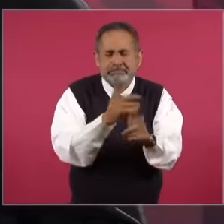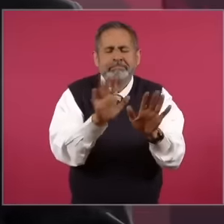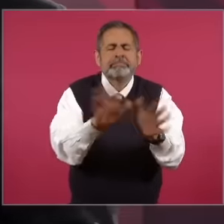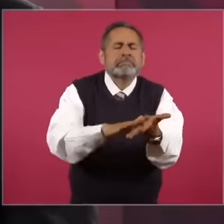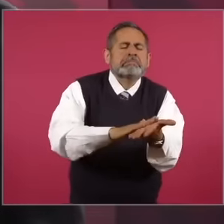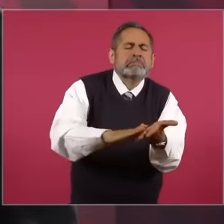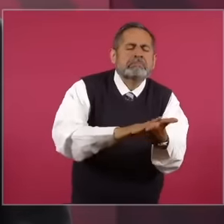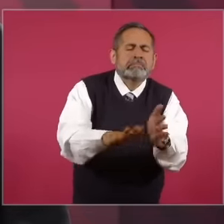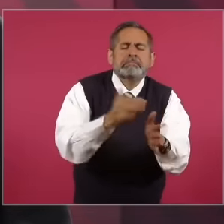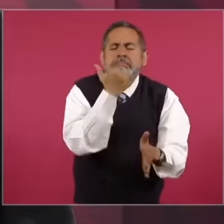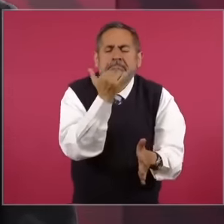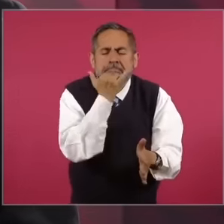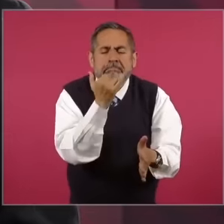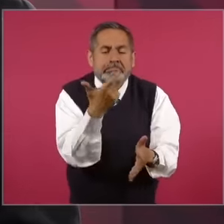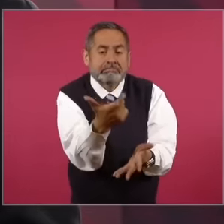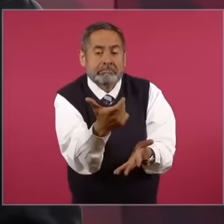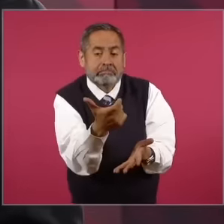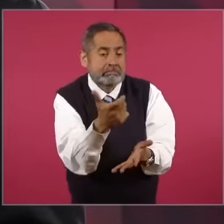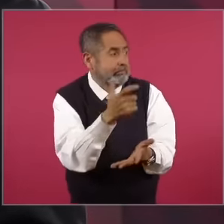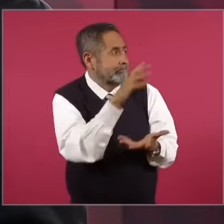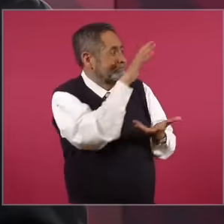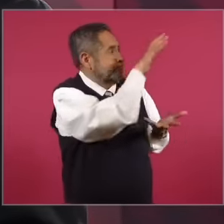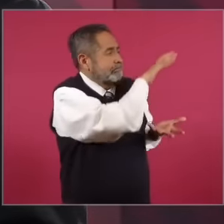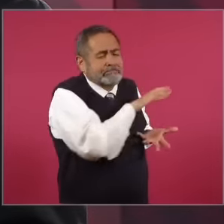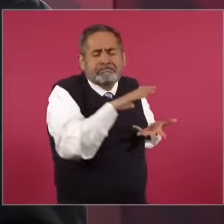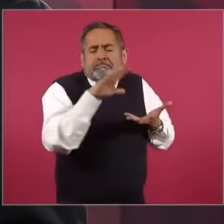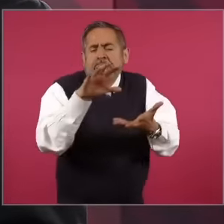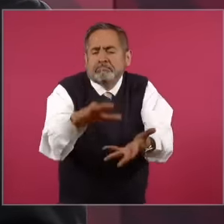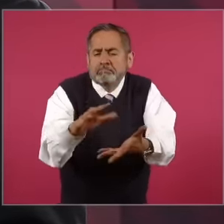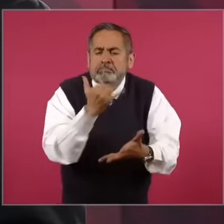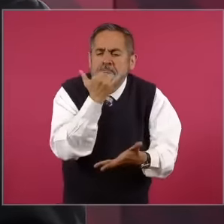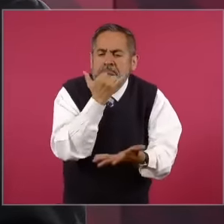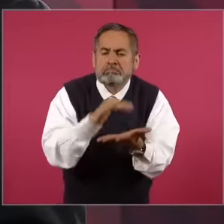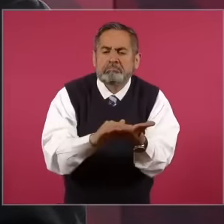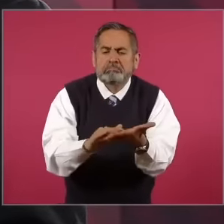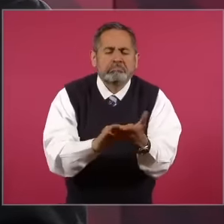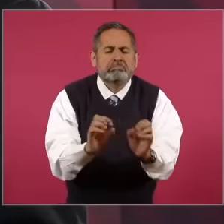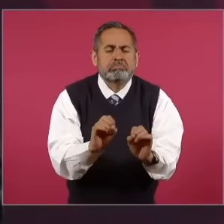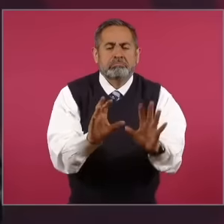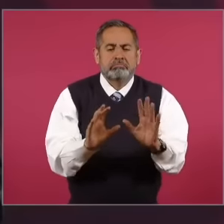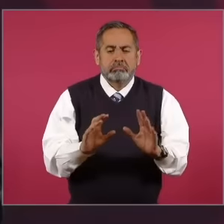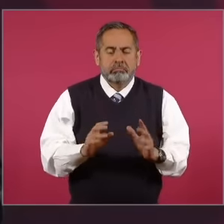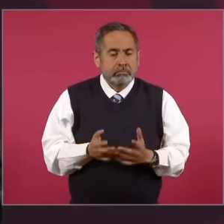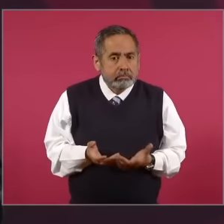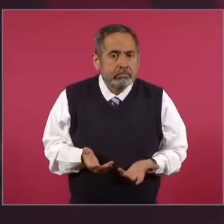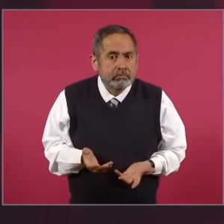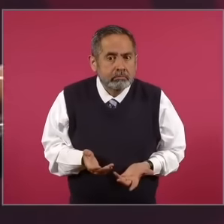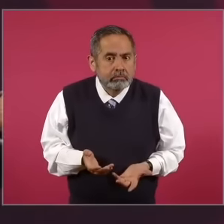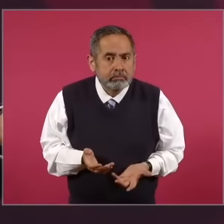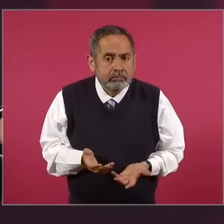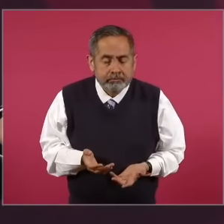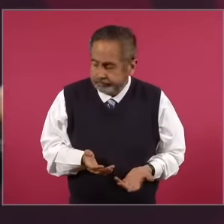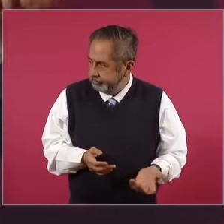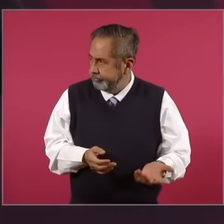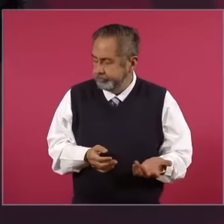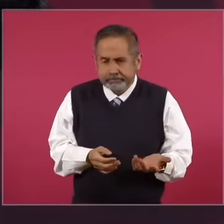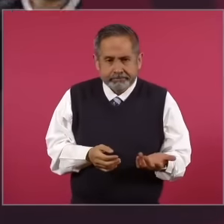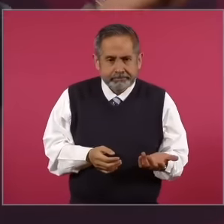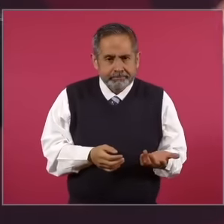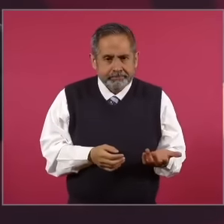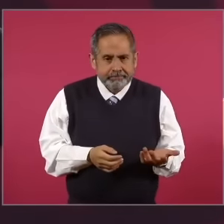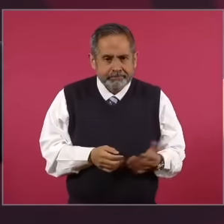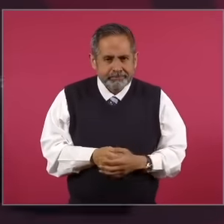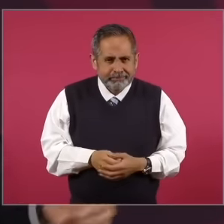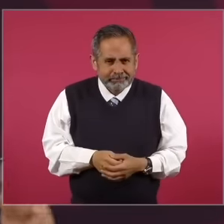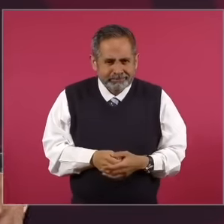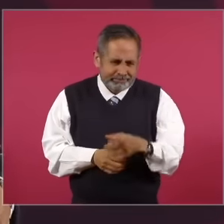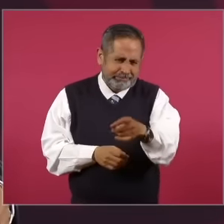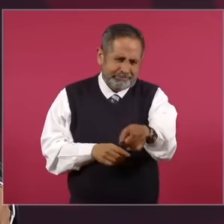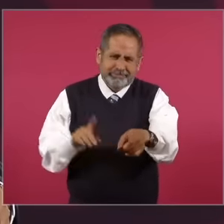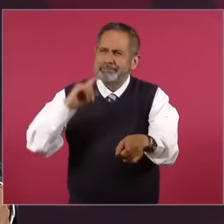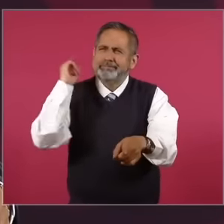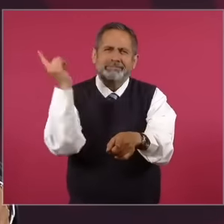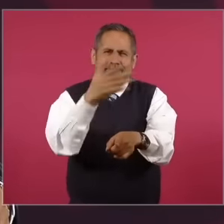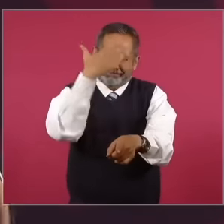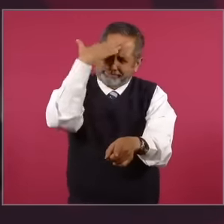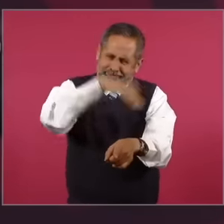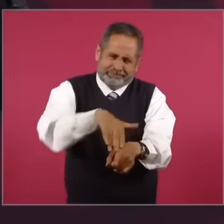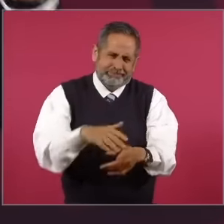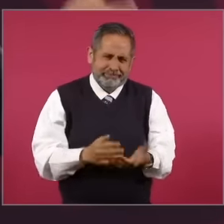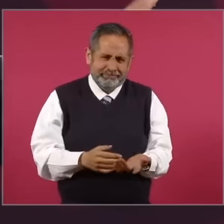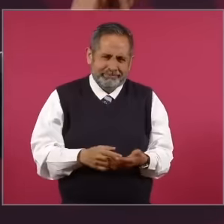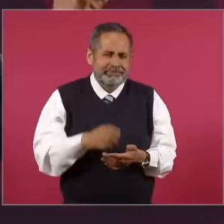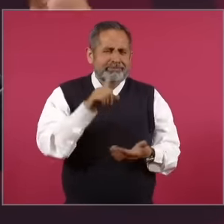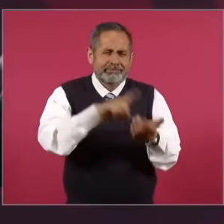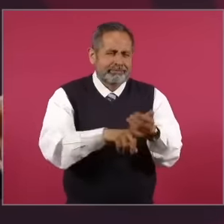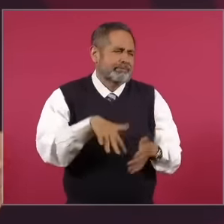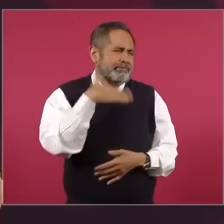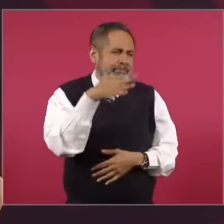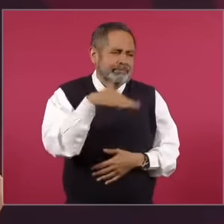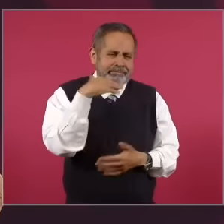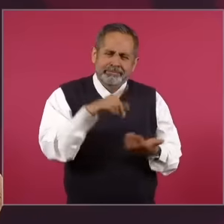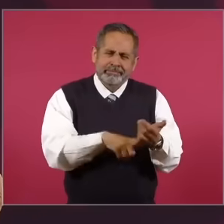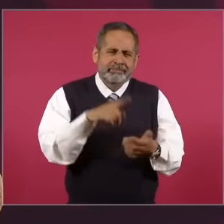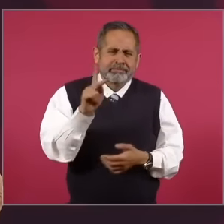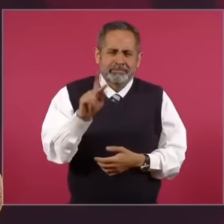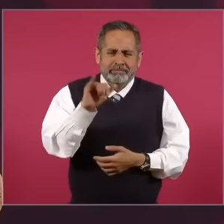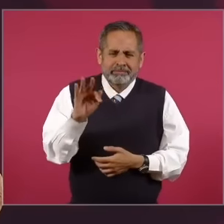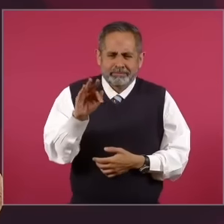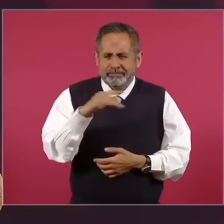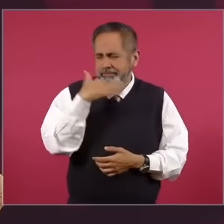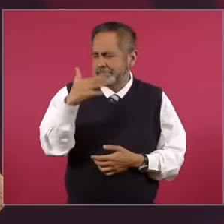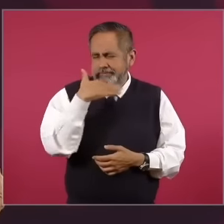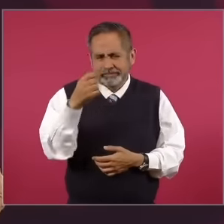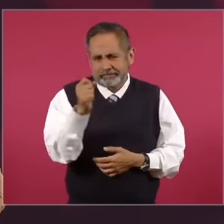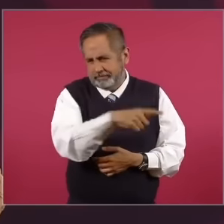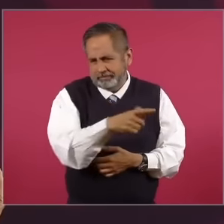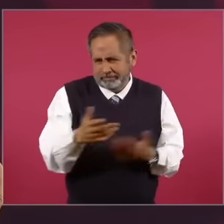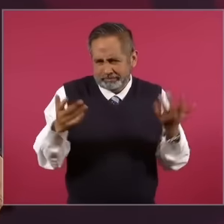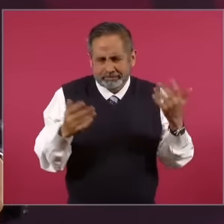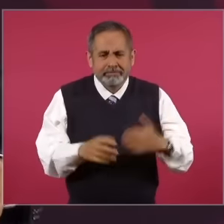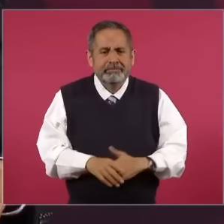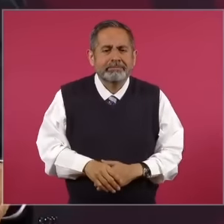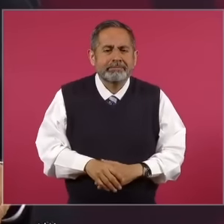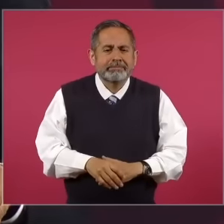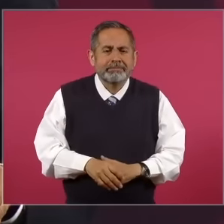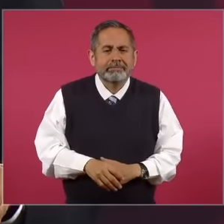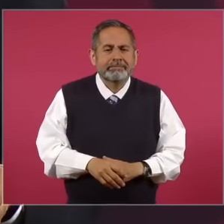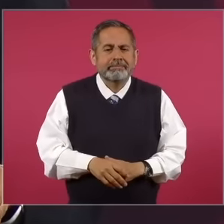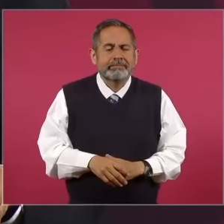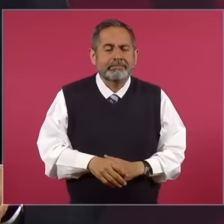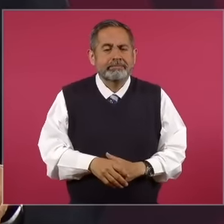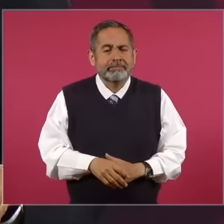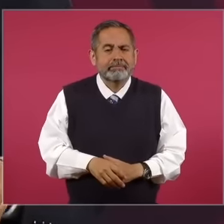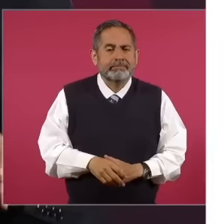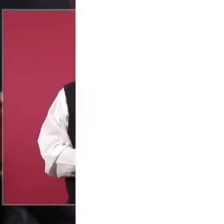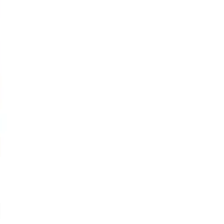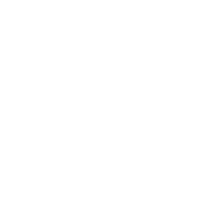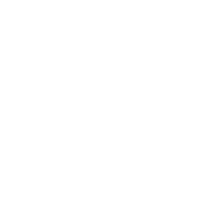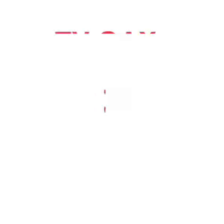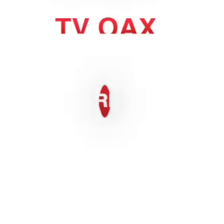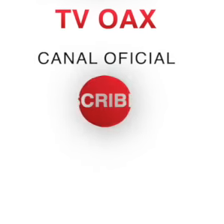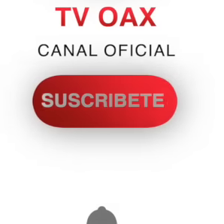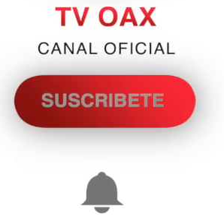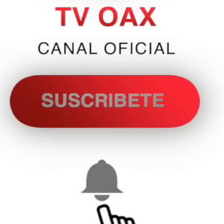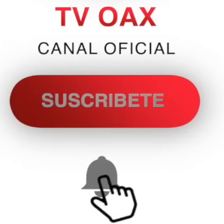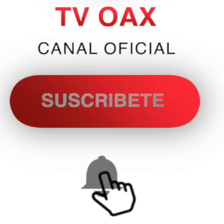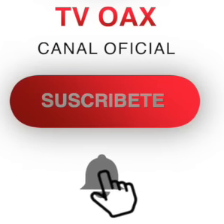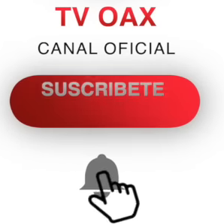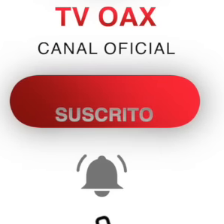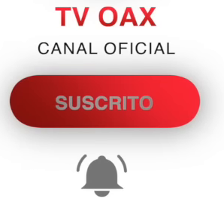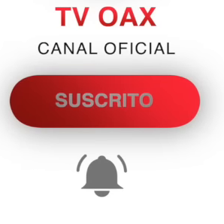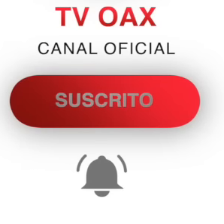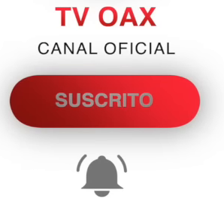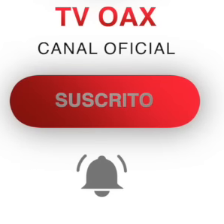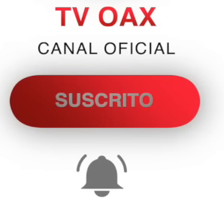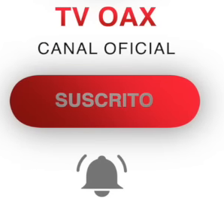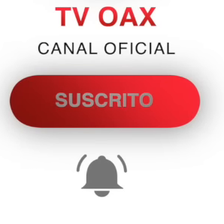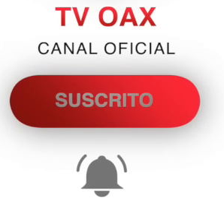money back, it's not new, the corruption in the judiciary is also new. Yesterday, we put the thing about Héctor